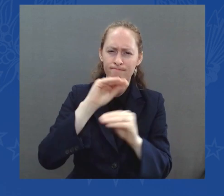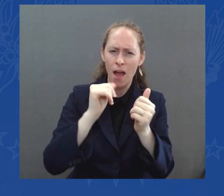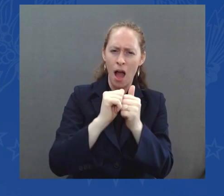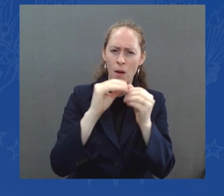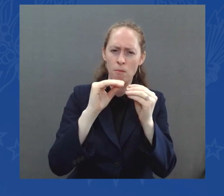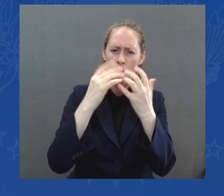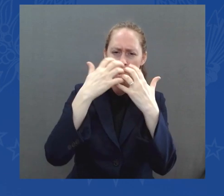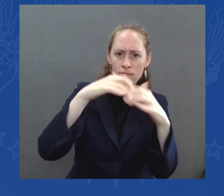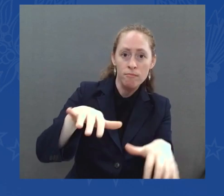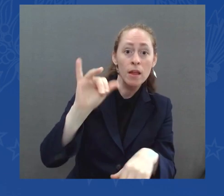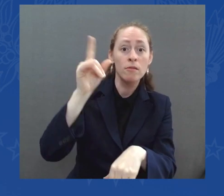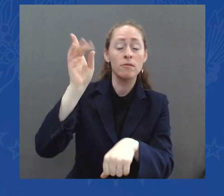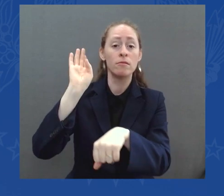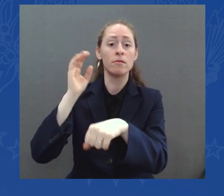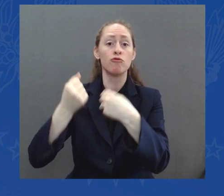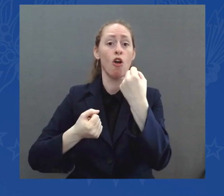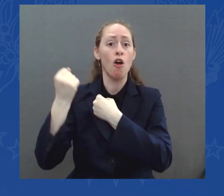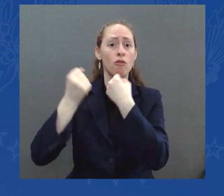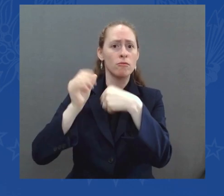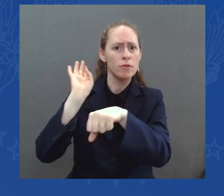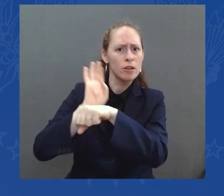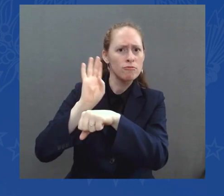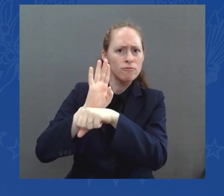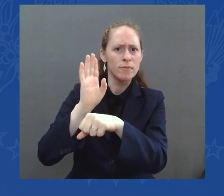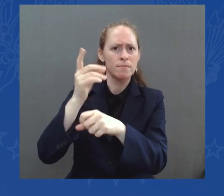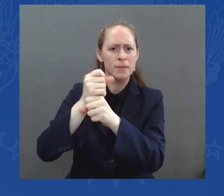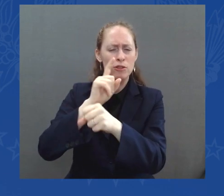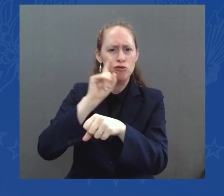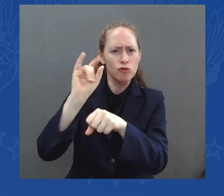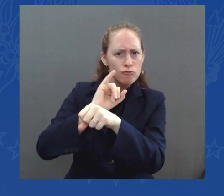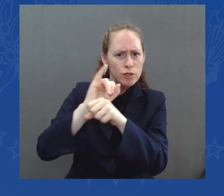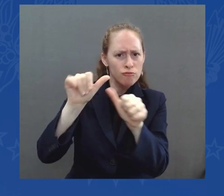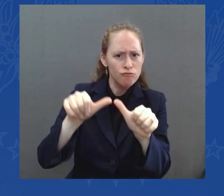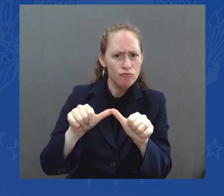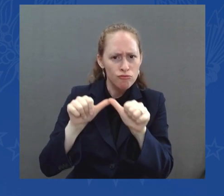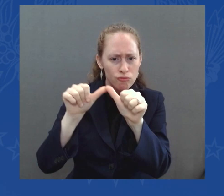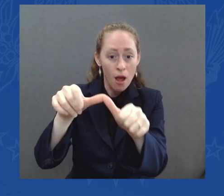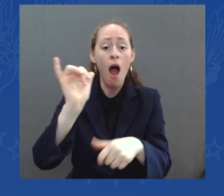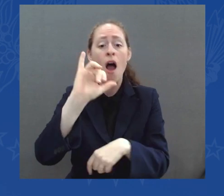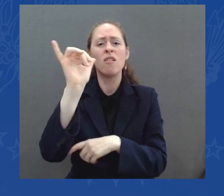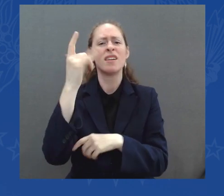But nothing made me prouder than providing better healthcare